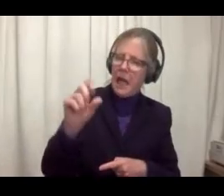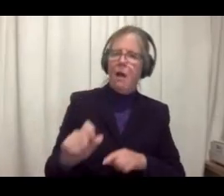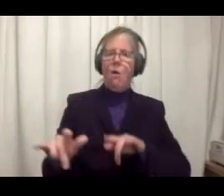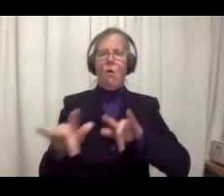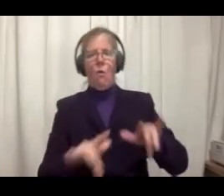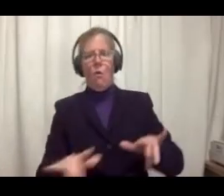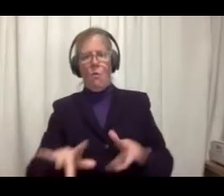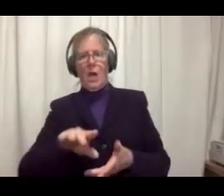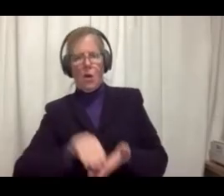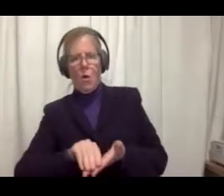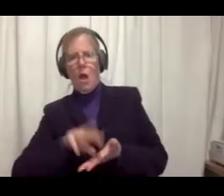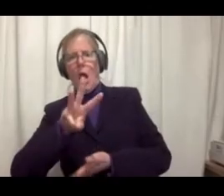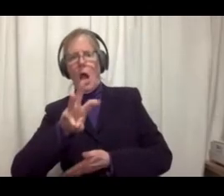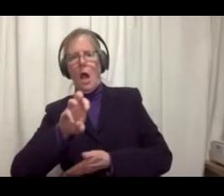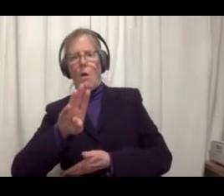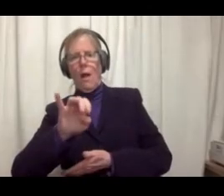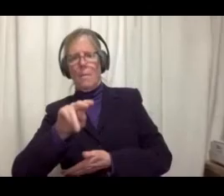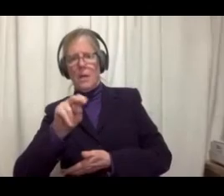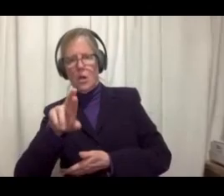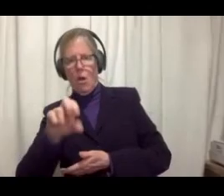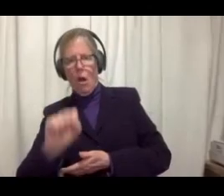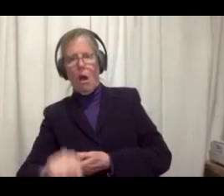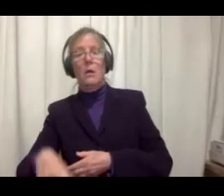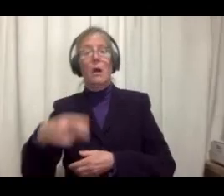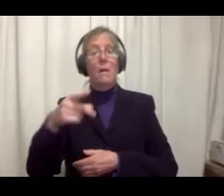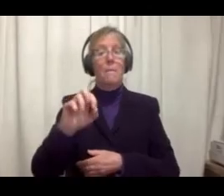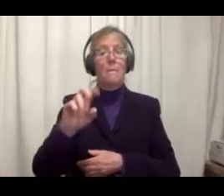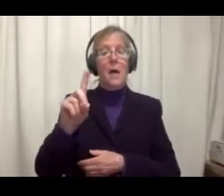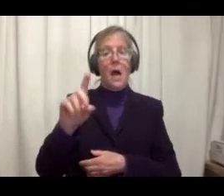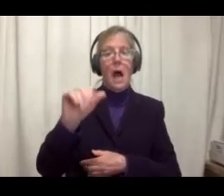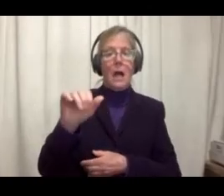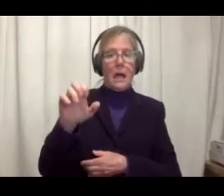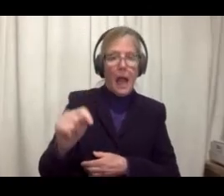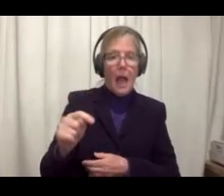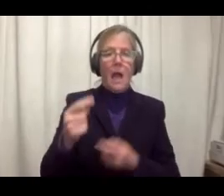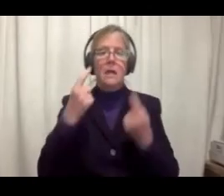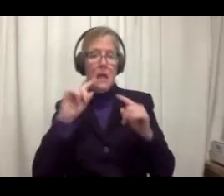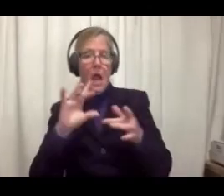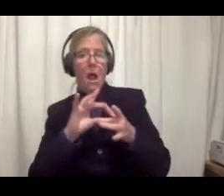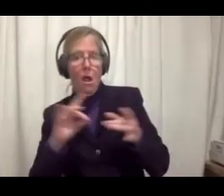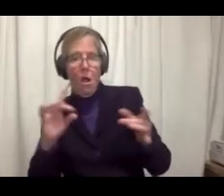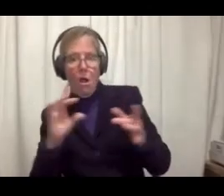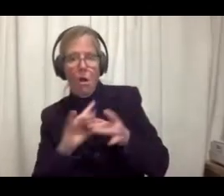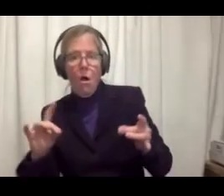and even short videos or infographics. But it’s not just about products for